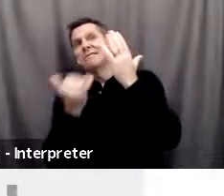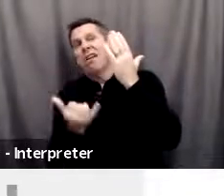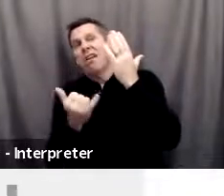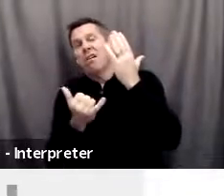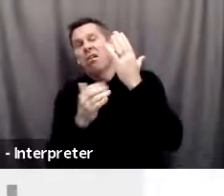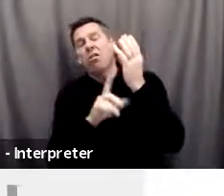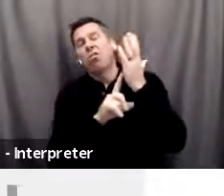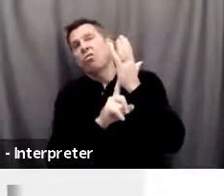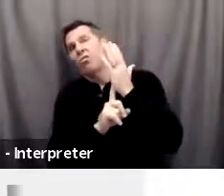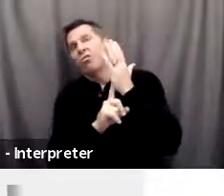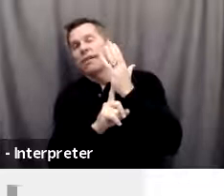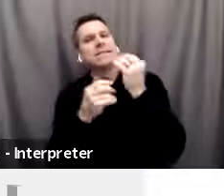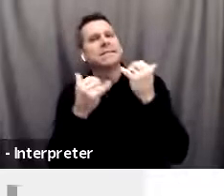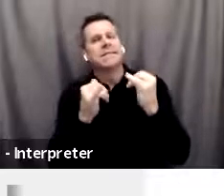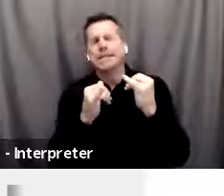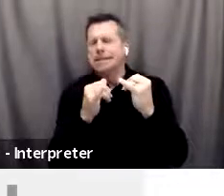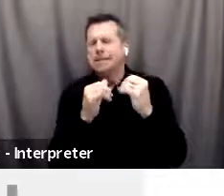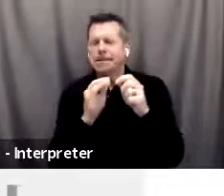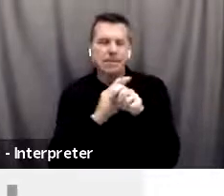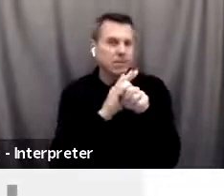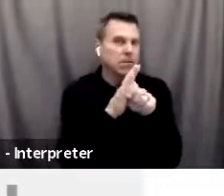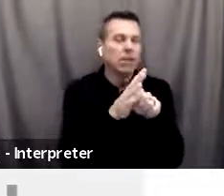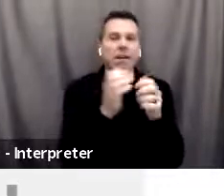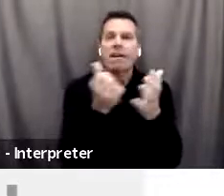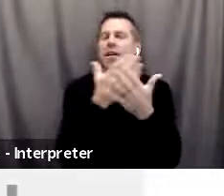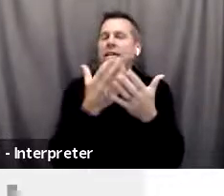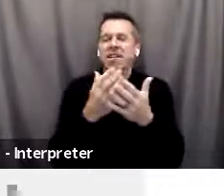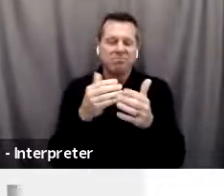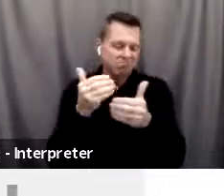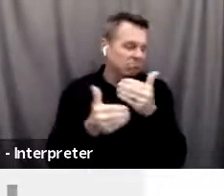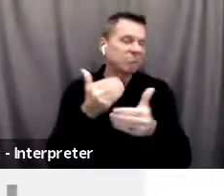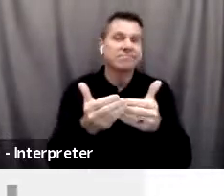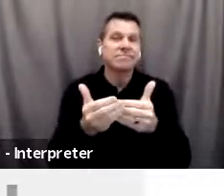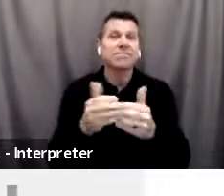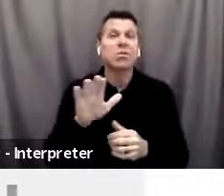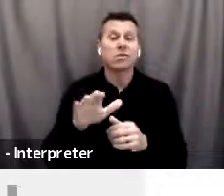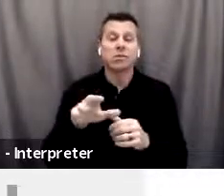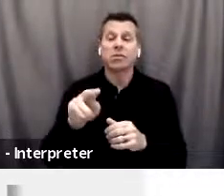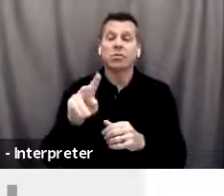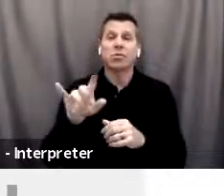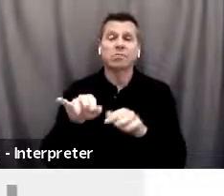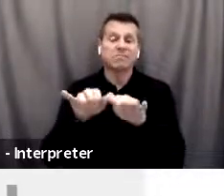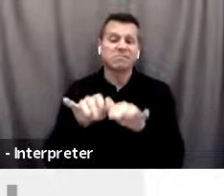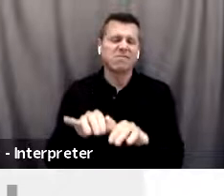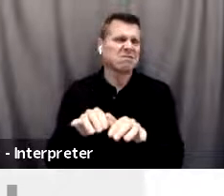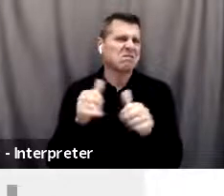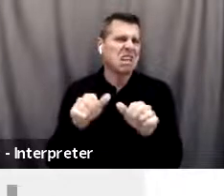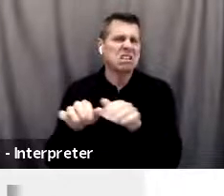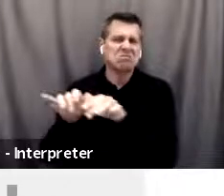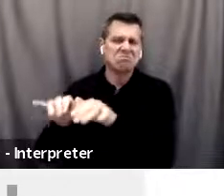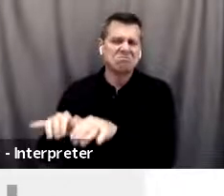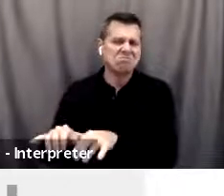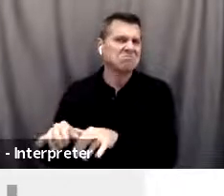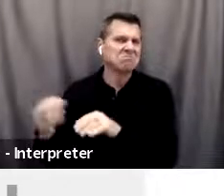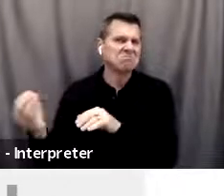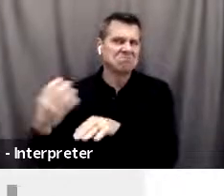pandemic. And also for your notes. You could reach out to any of us at any time. And we'll talk a little bit later to about how to how